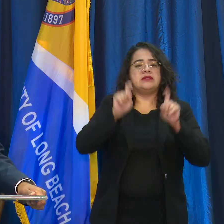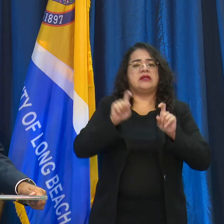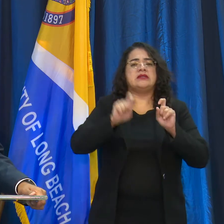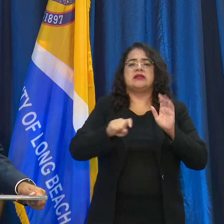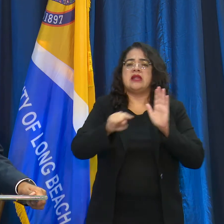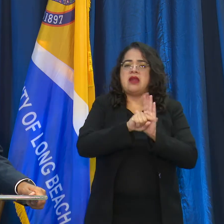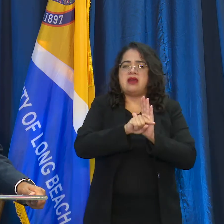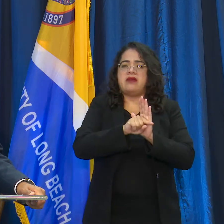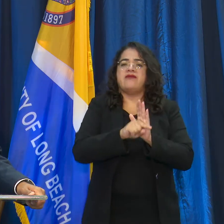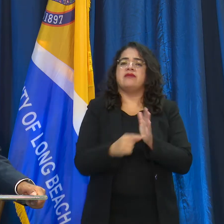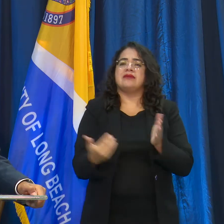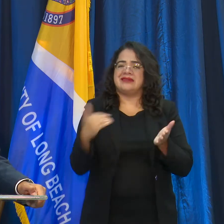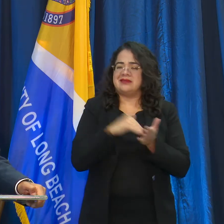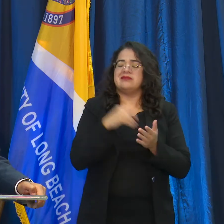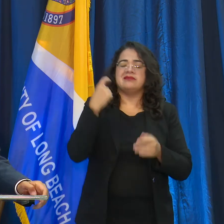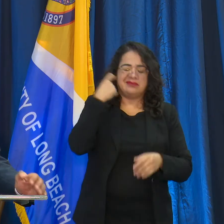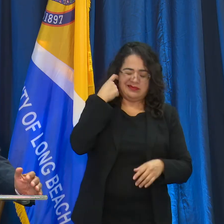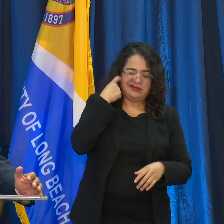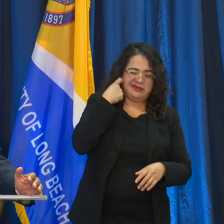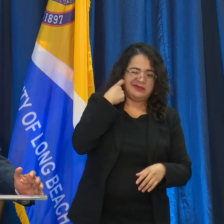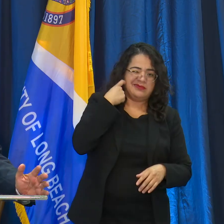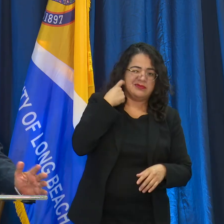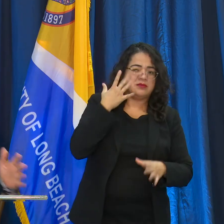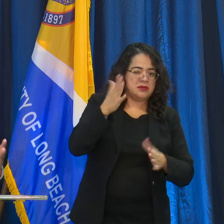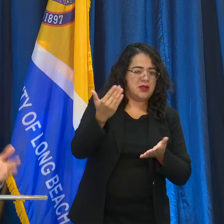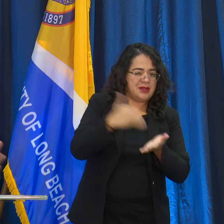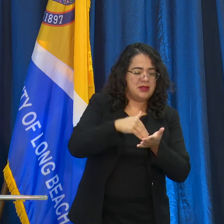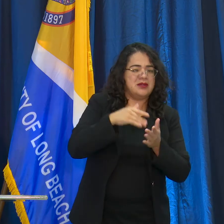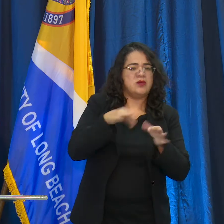I want to just let folks know that seeing